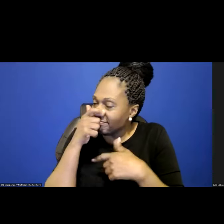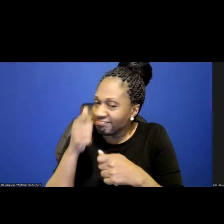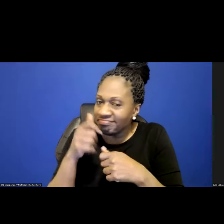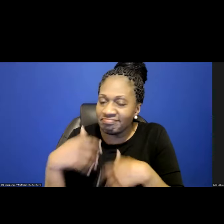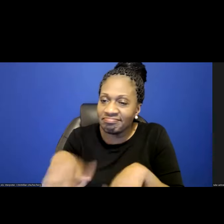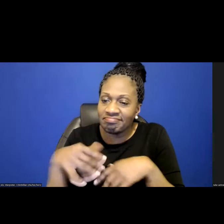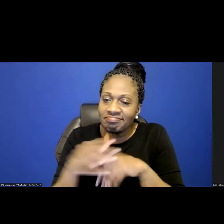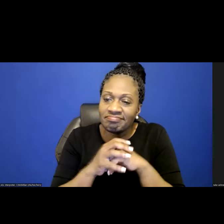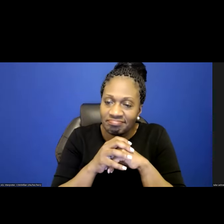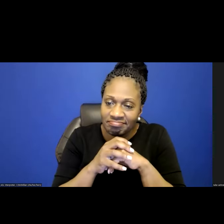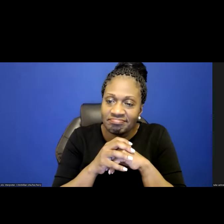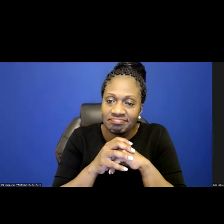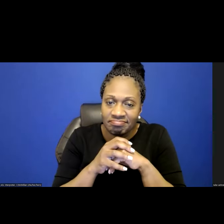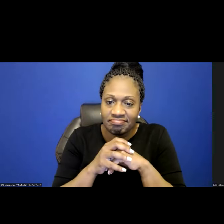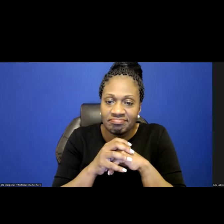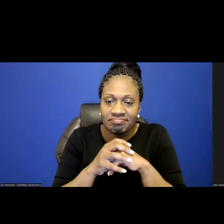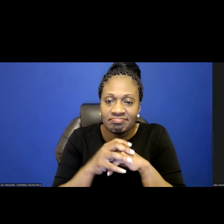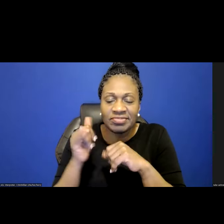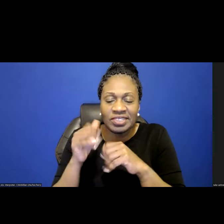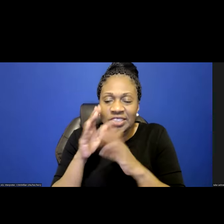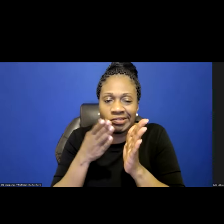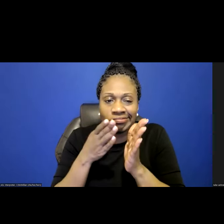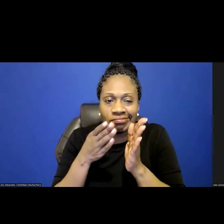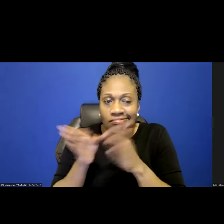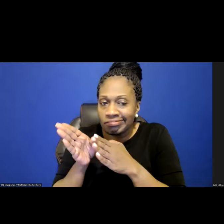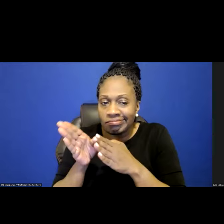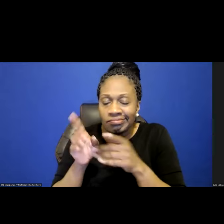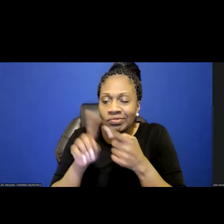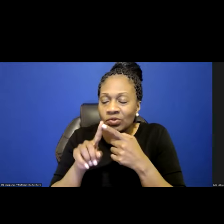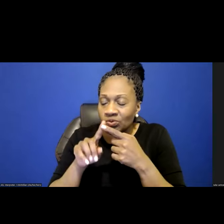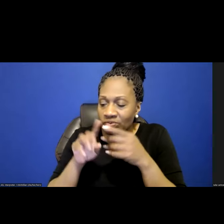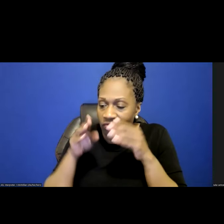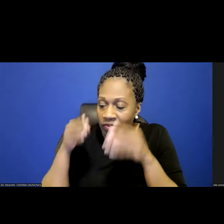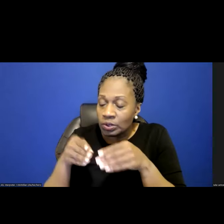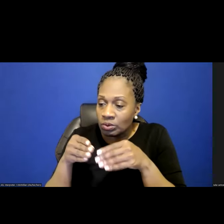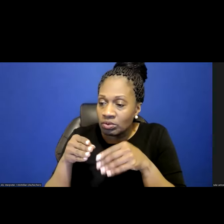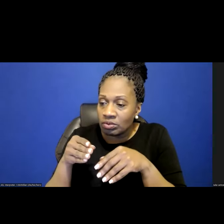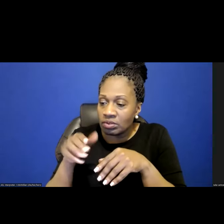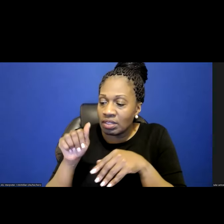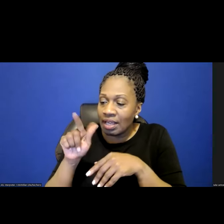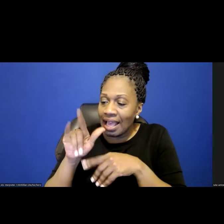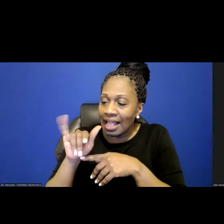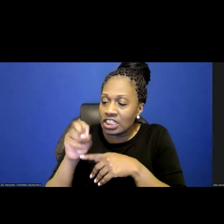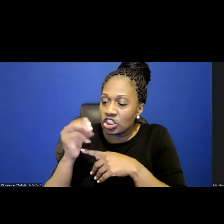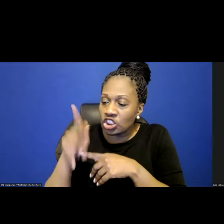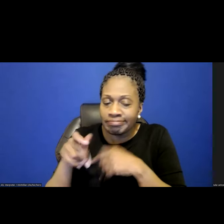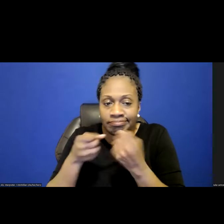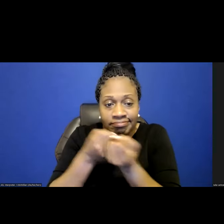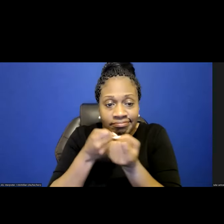And now kind of shifting our focus to allyship and how individuals both able-bodied